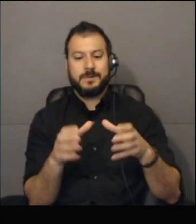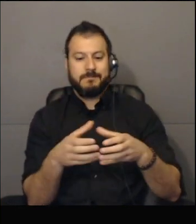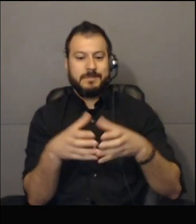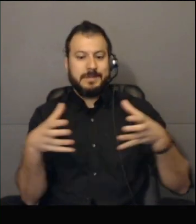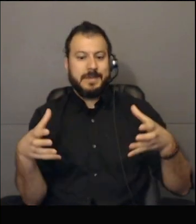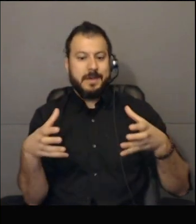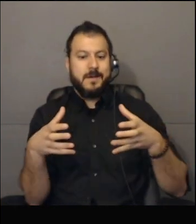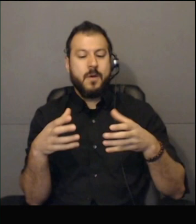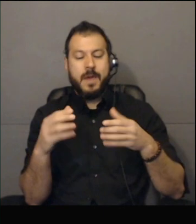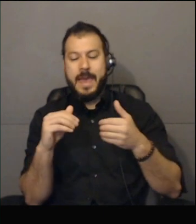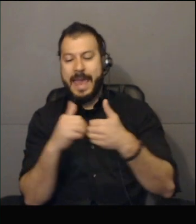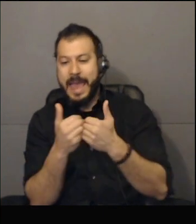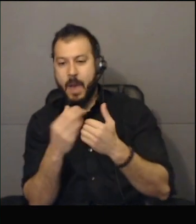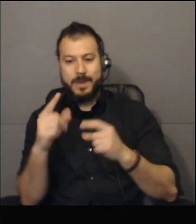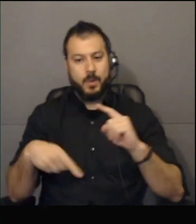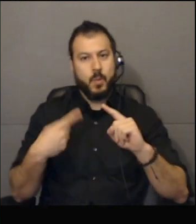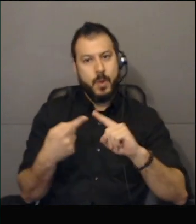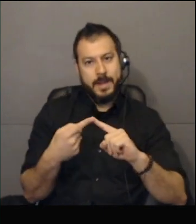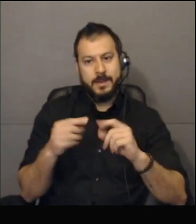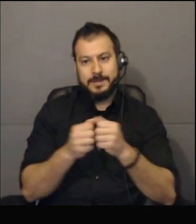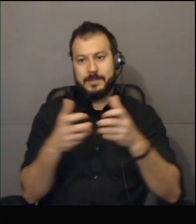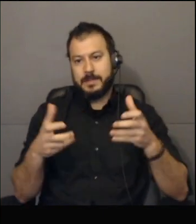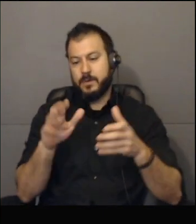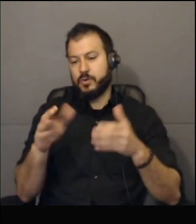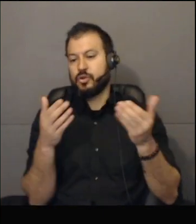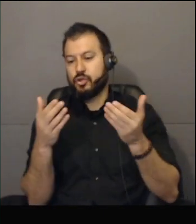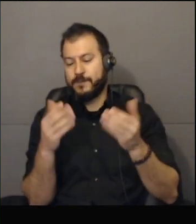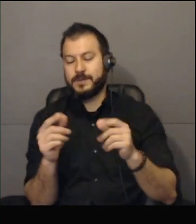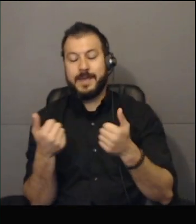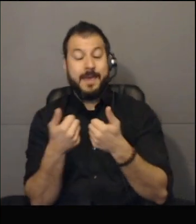scale your service as the game developer you have the